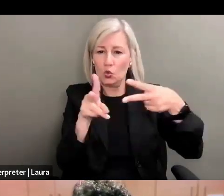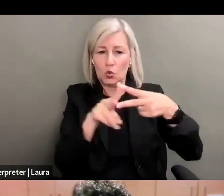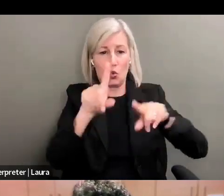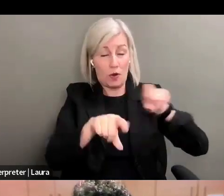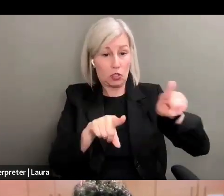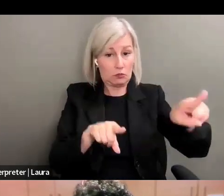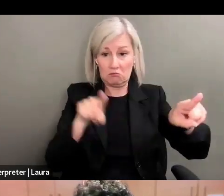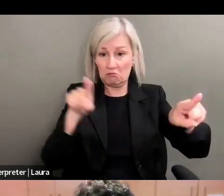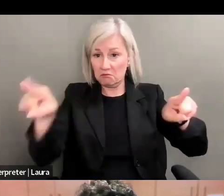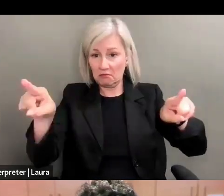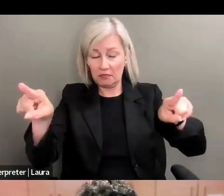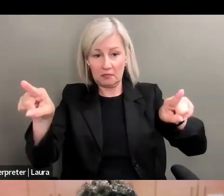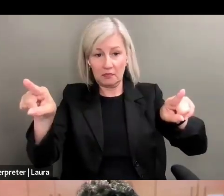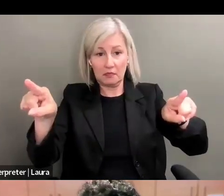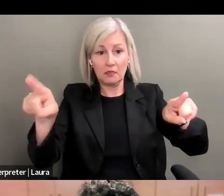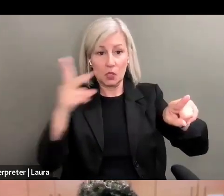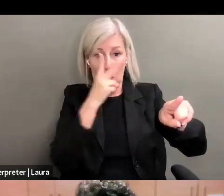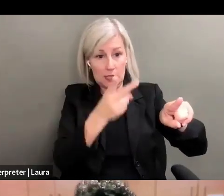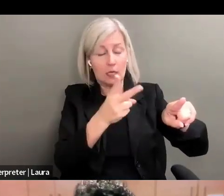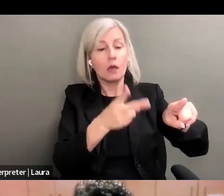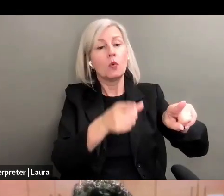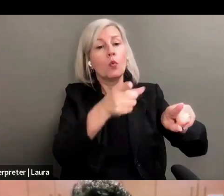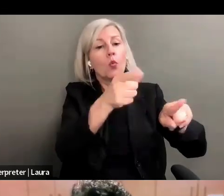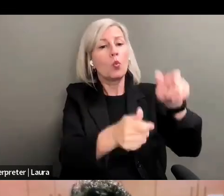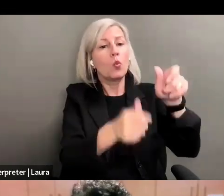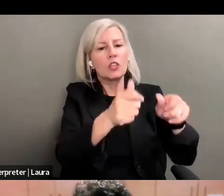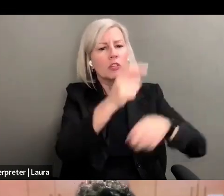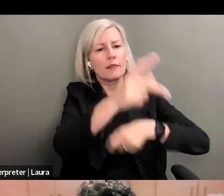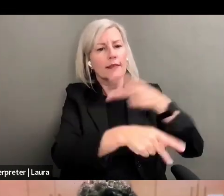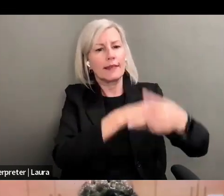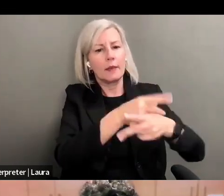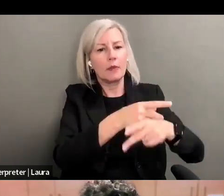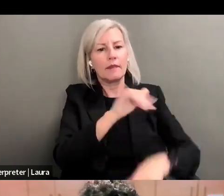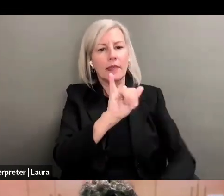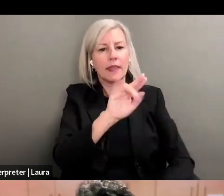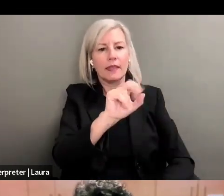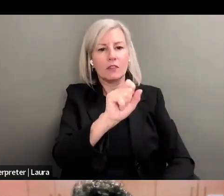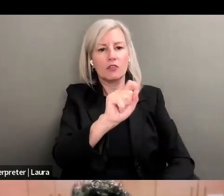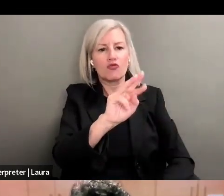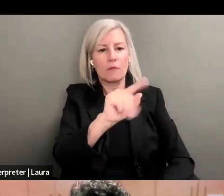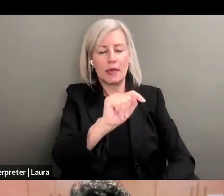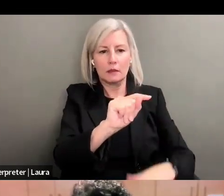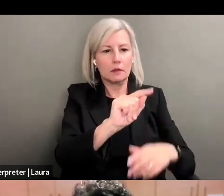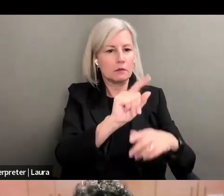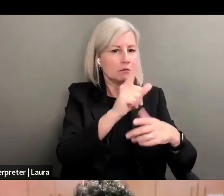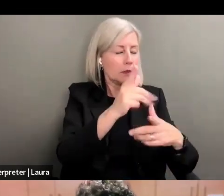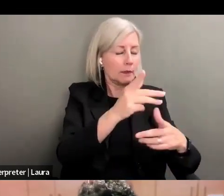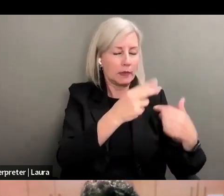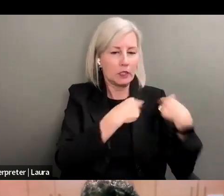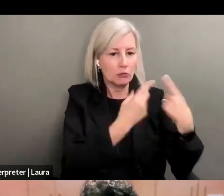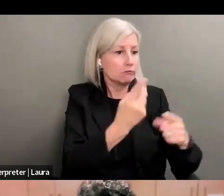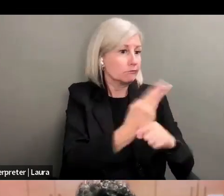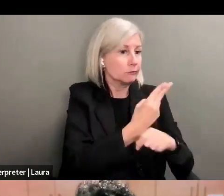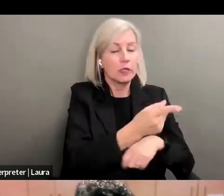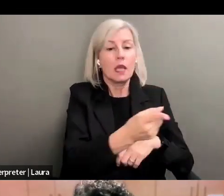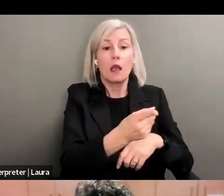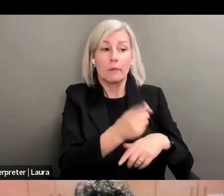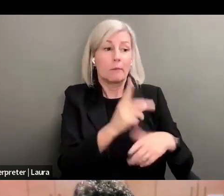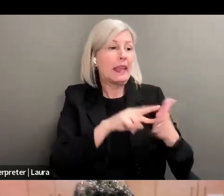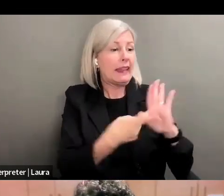So the two questions that I have posed here are which type of instruments are you guys using meaning questionnaires or assessments to functionally assess